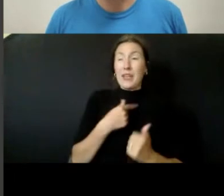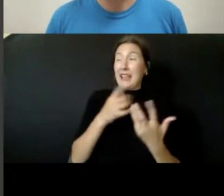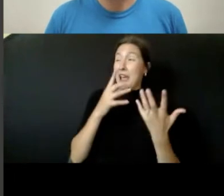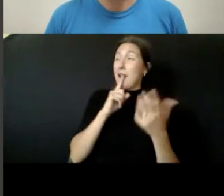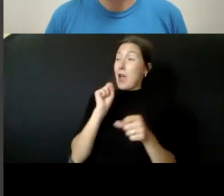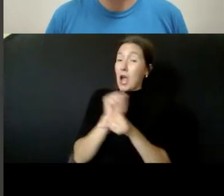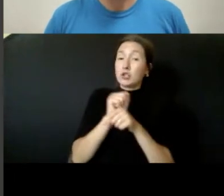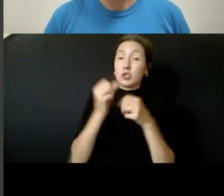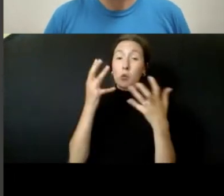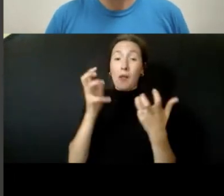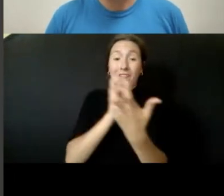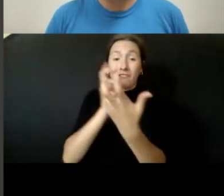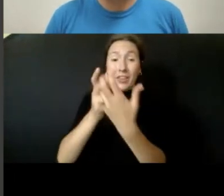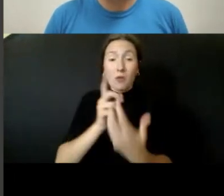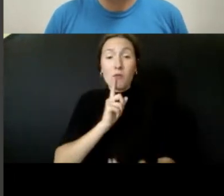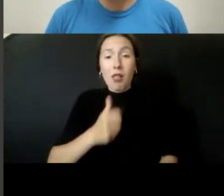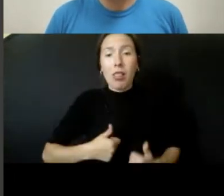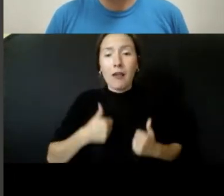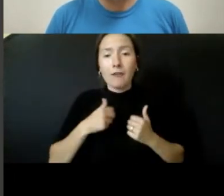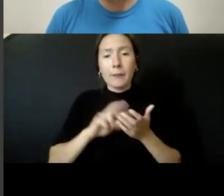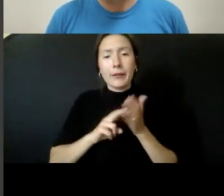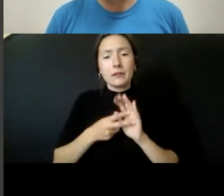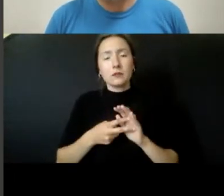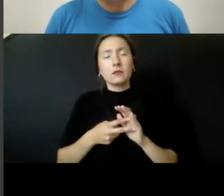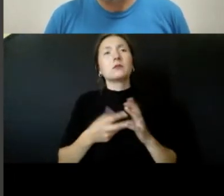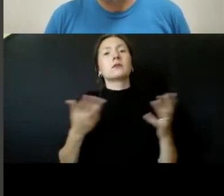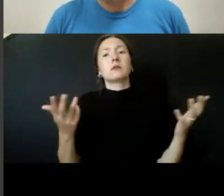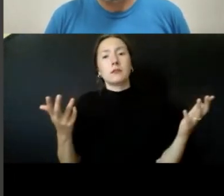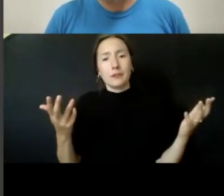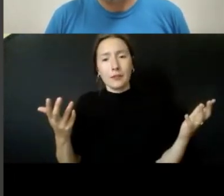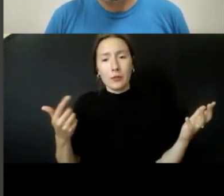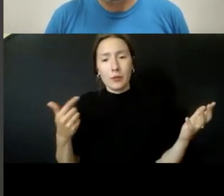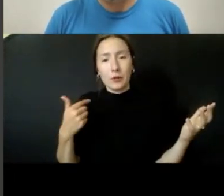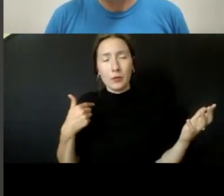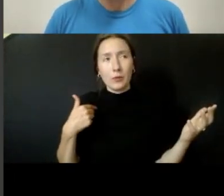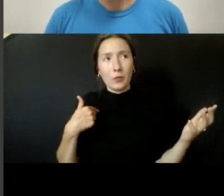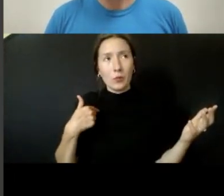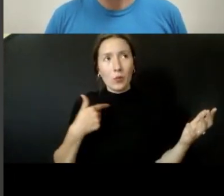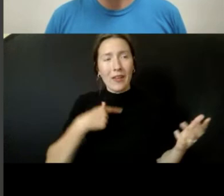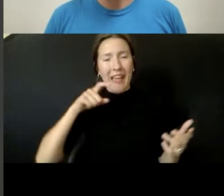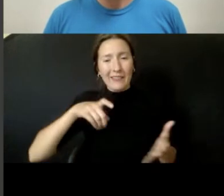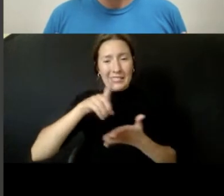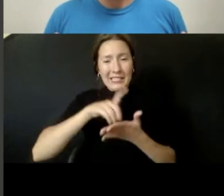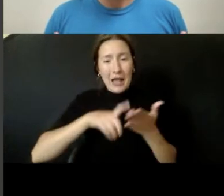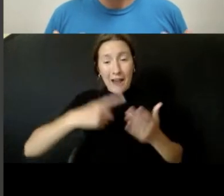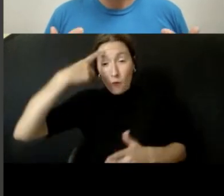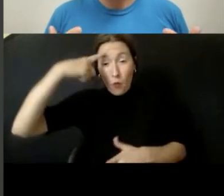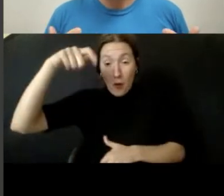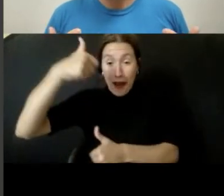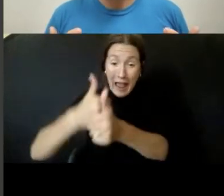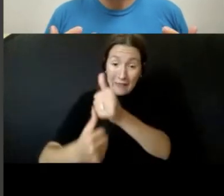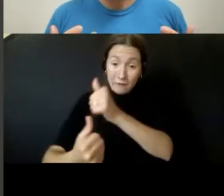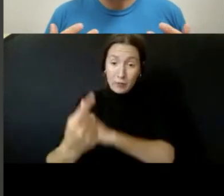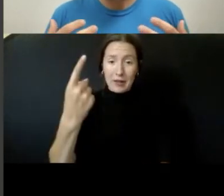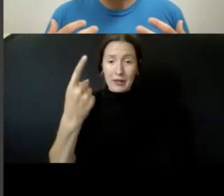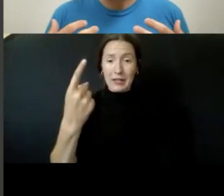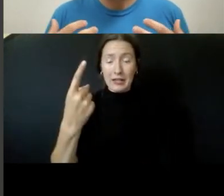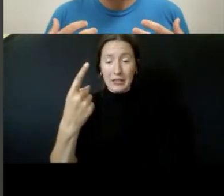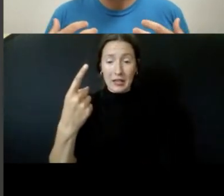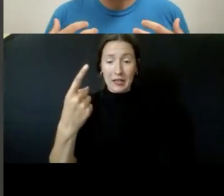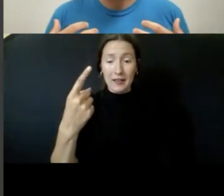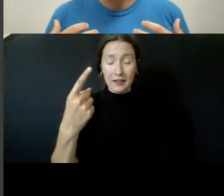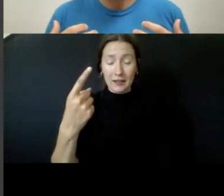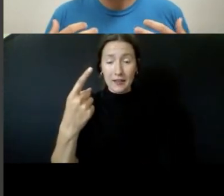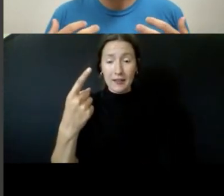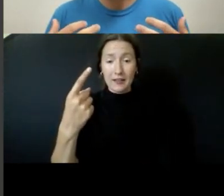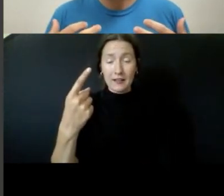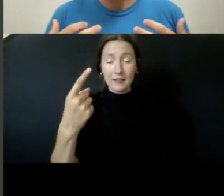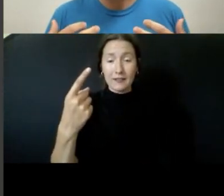then um we are going to do a better job of um getting this done right so i think that design